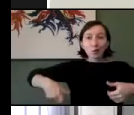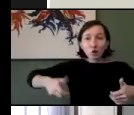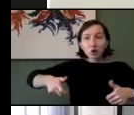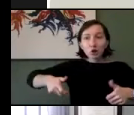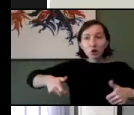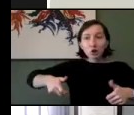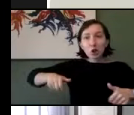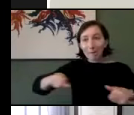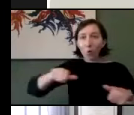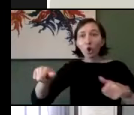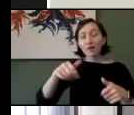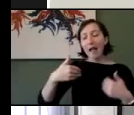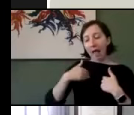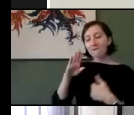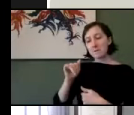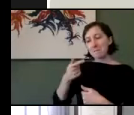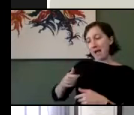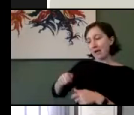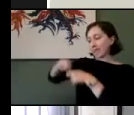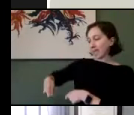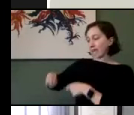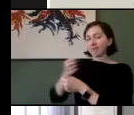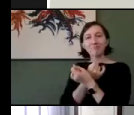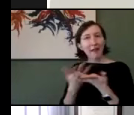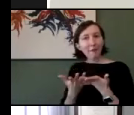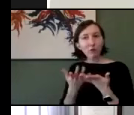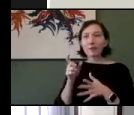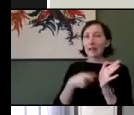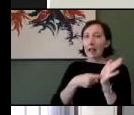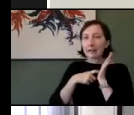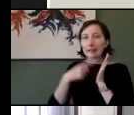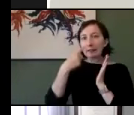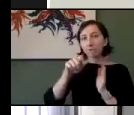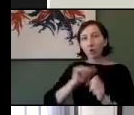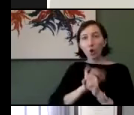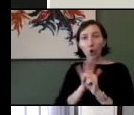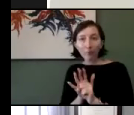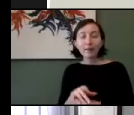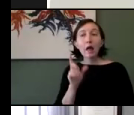and I have a little COVID prep bag if I have to head out of the house or run errands